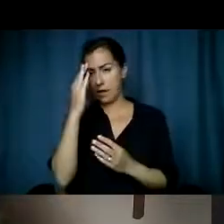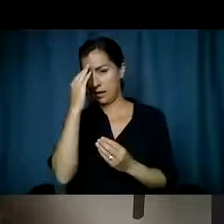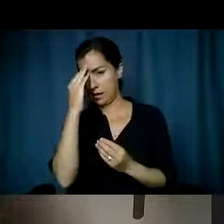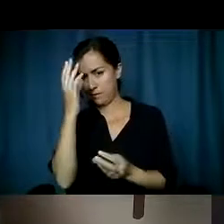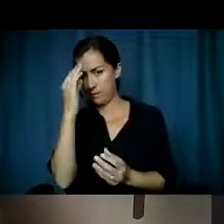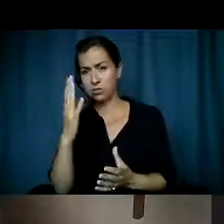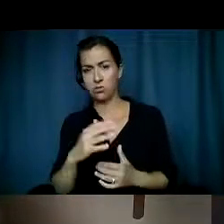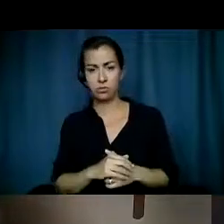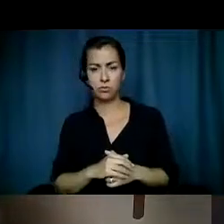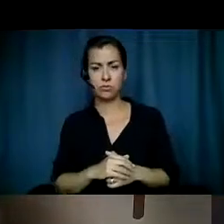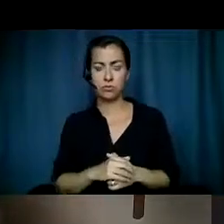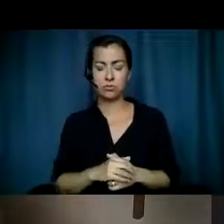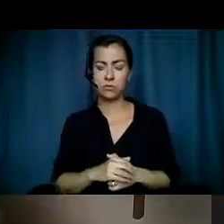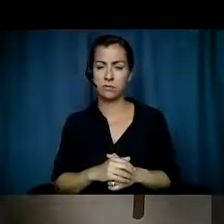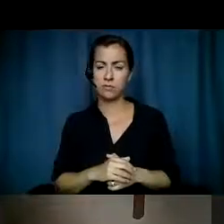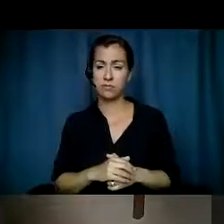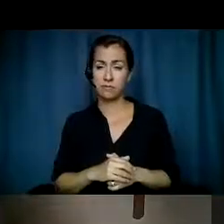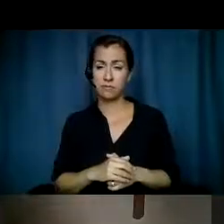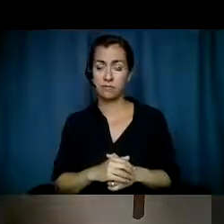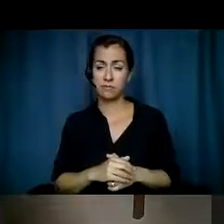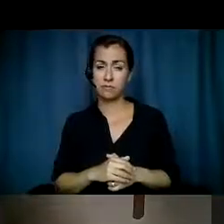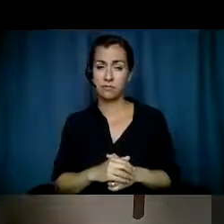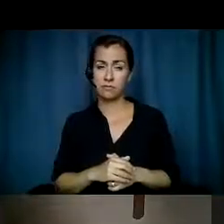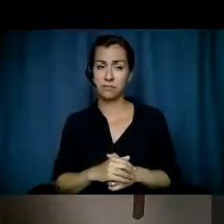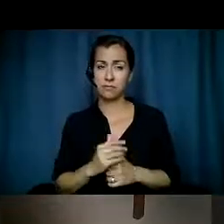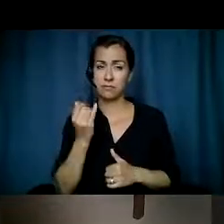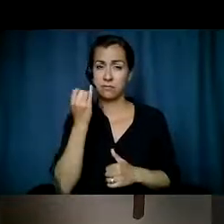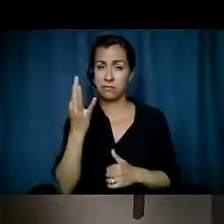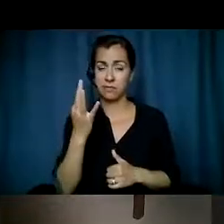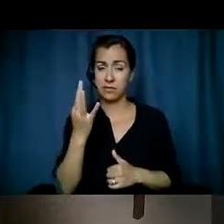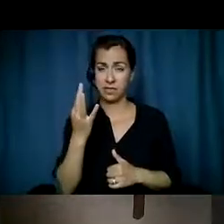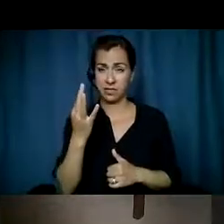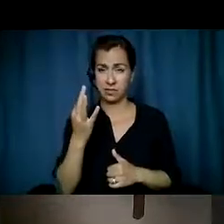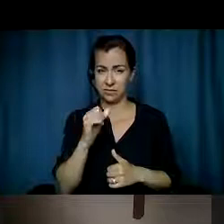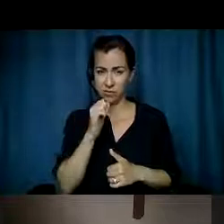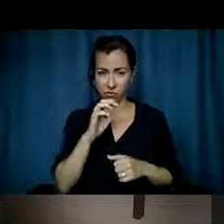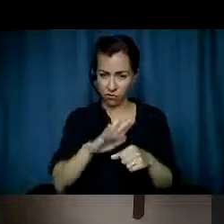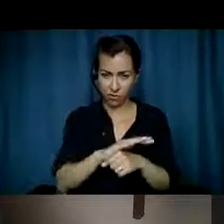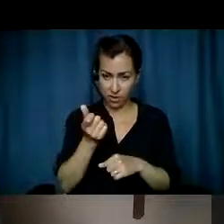To, basically let us do the voting. You know, maybe we have a different